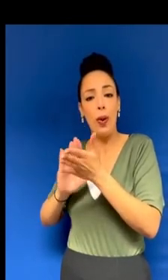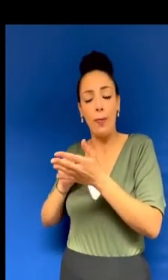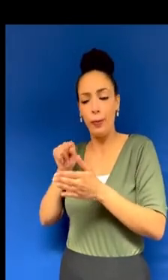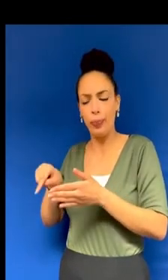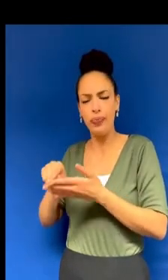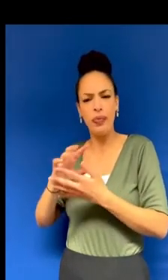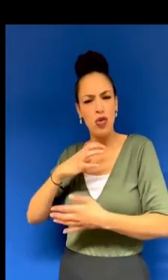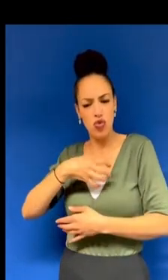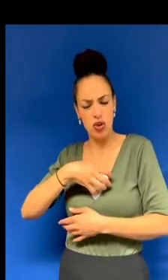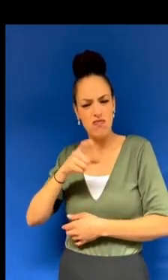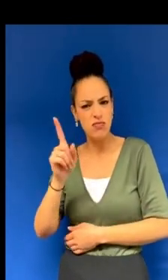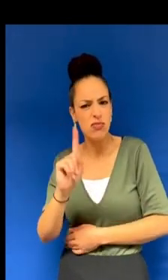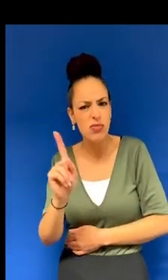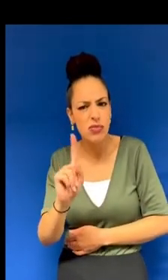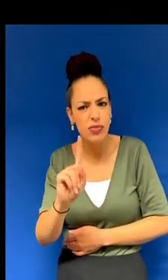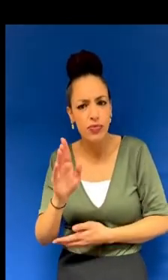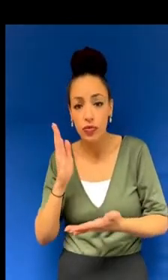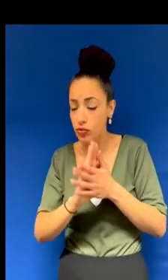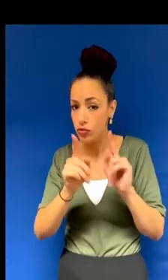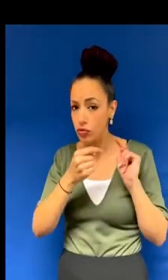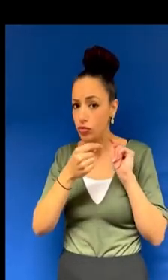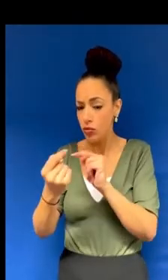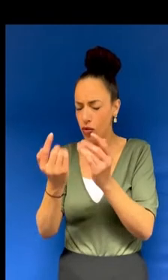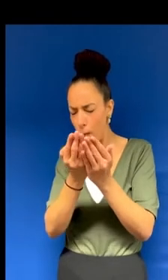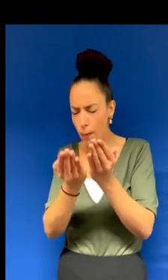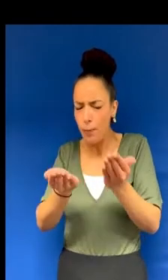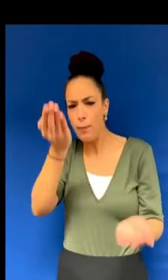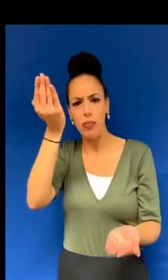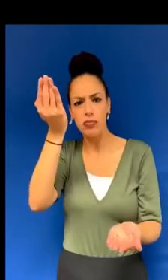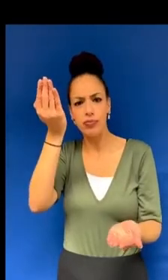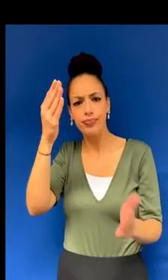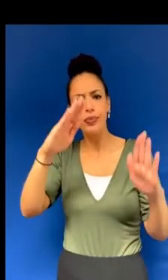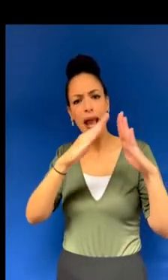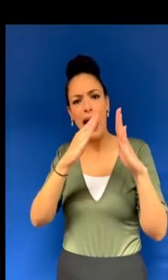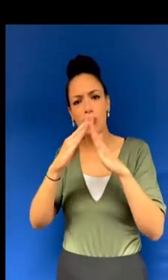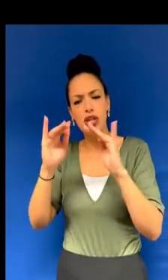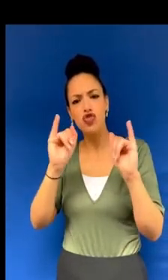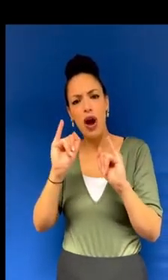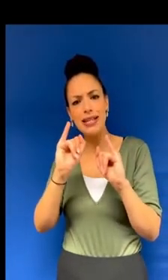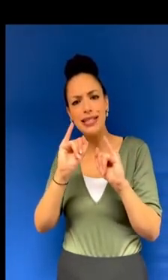And we have a branch here in Newham, so we're called the Newham and Leytonstone branch, and